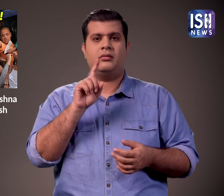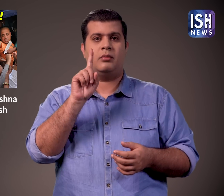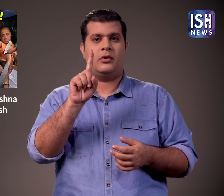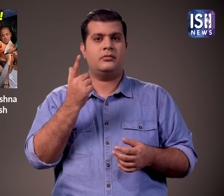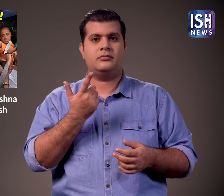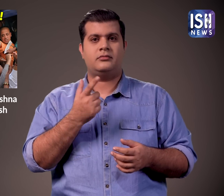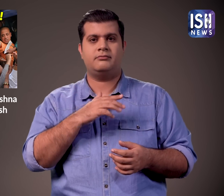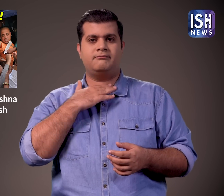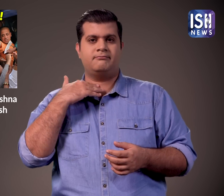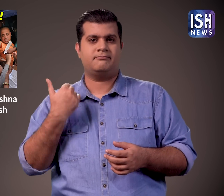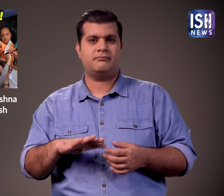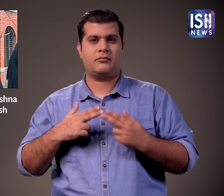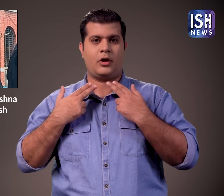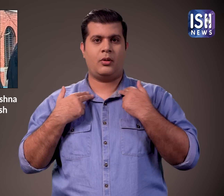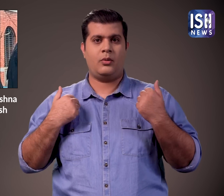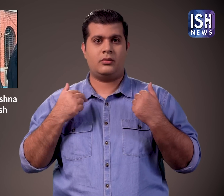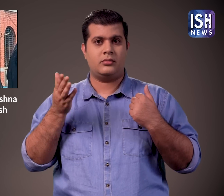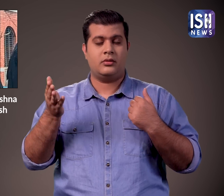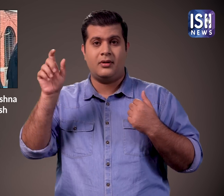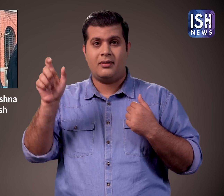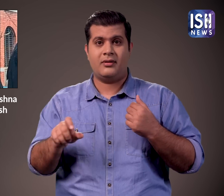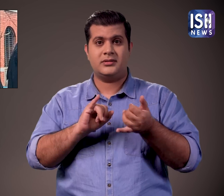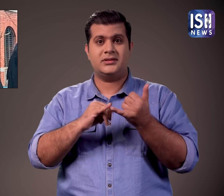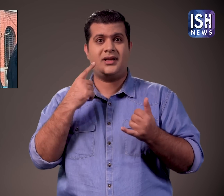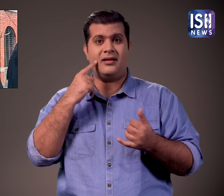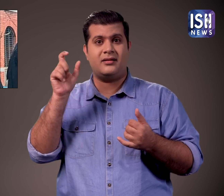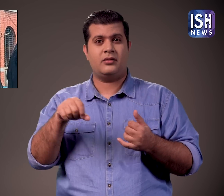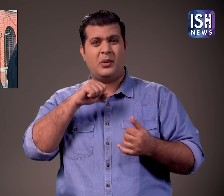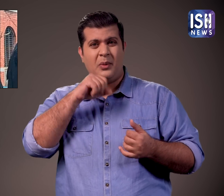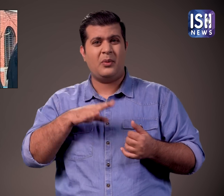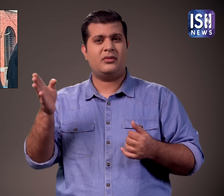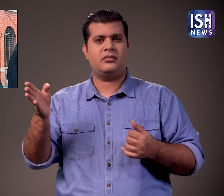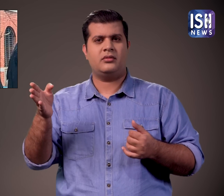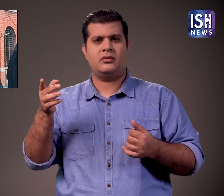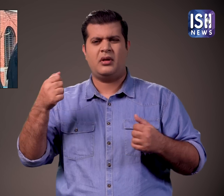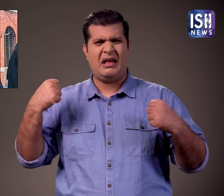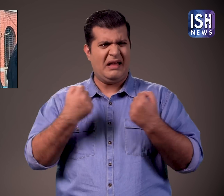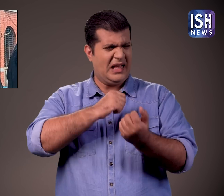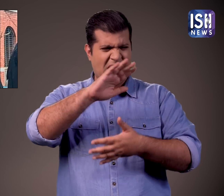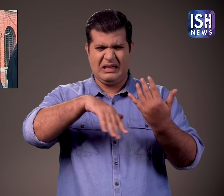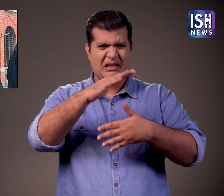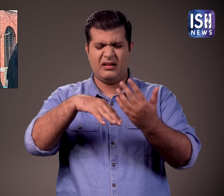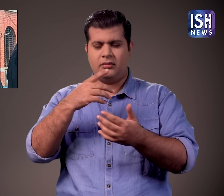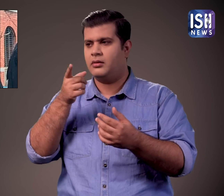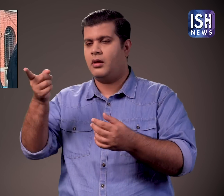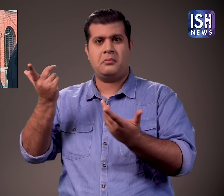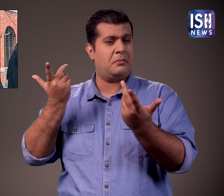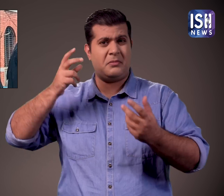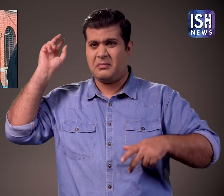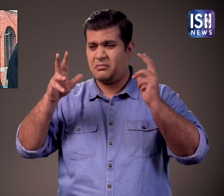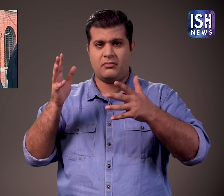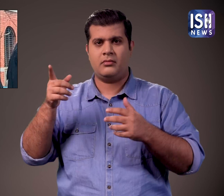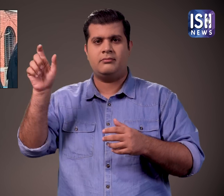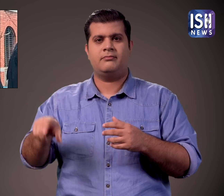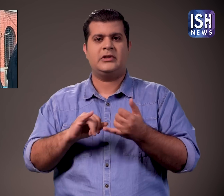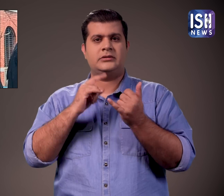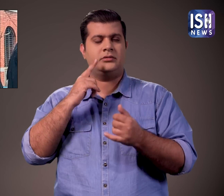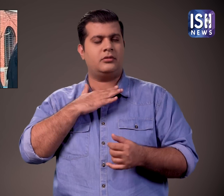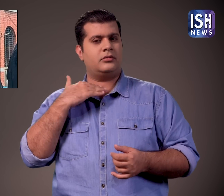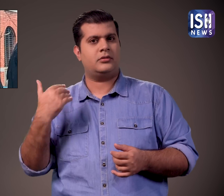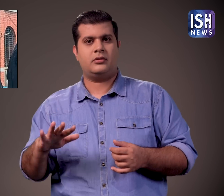A young lawyer named Saiful Islam died during this clash.